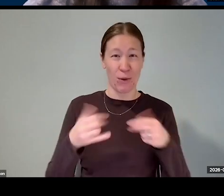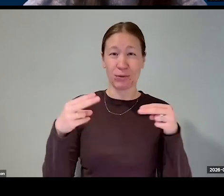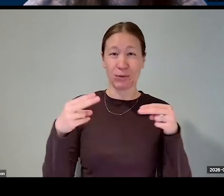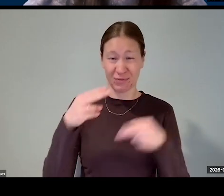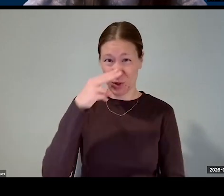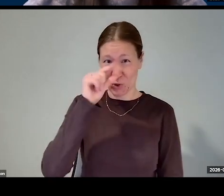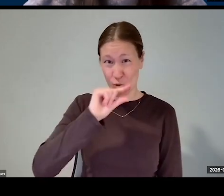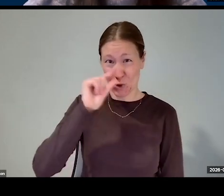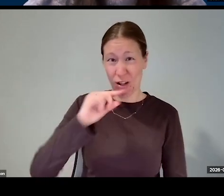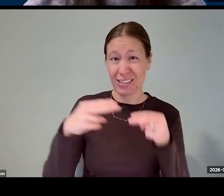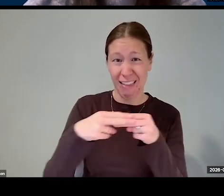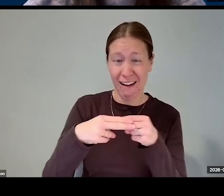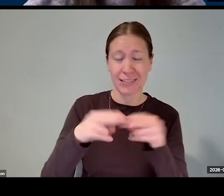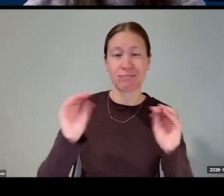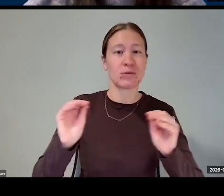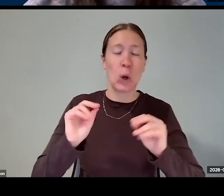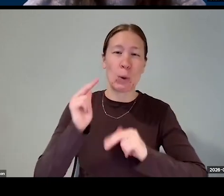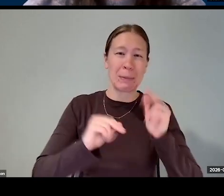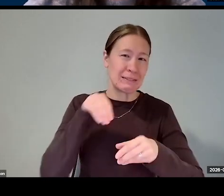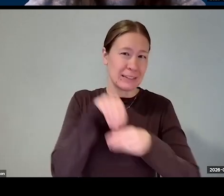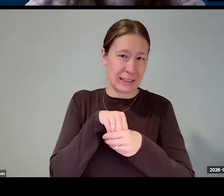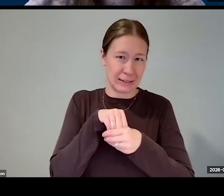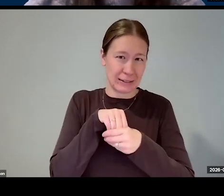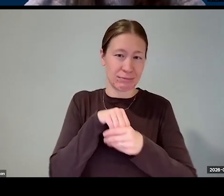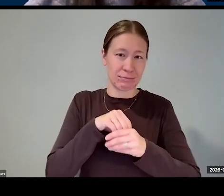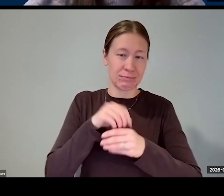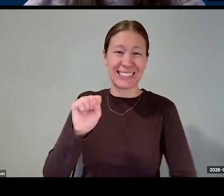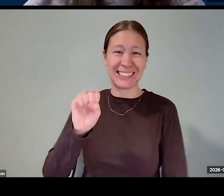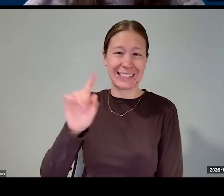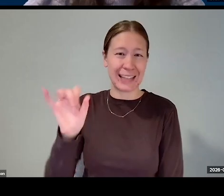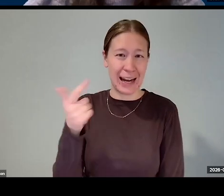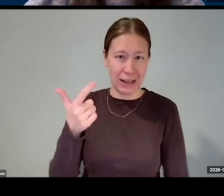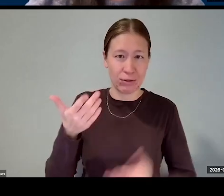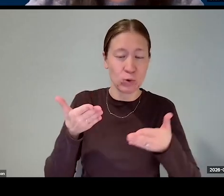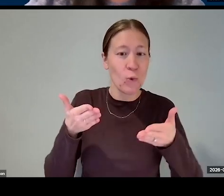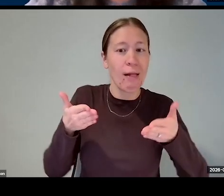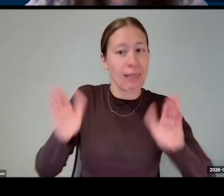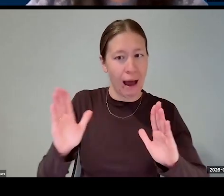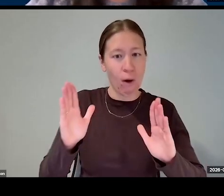that allows you to mark objects as decorative. So they all need alt text.